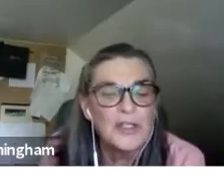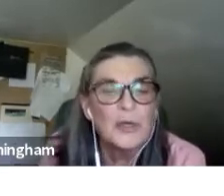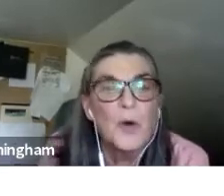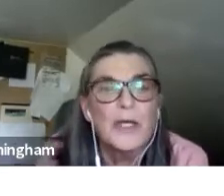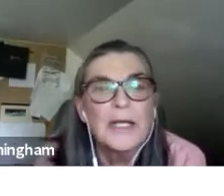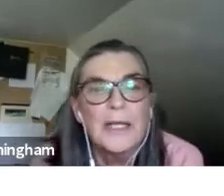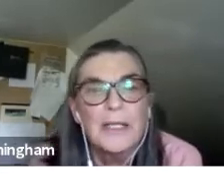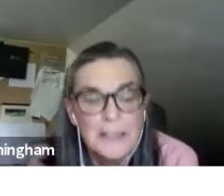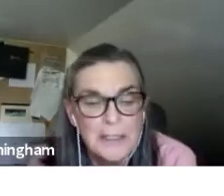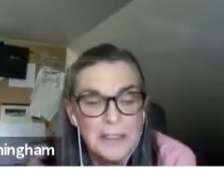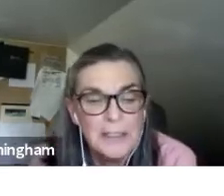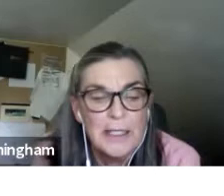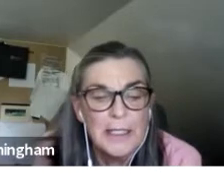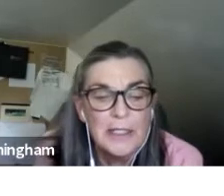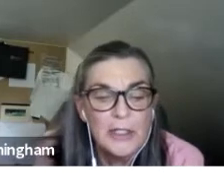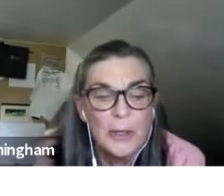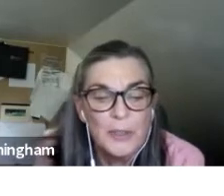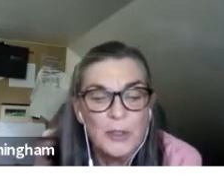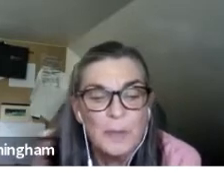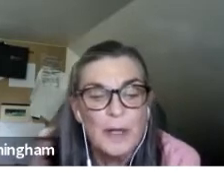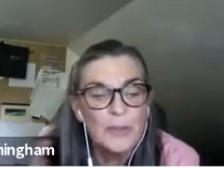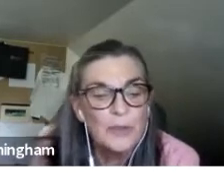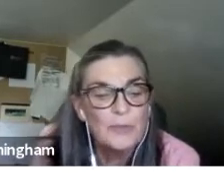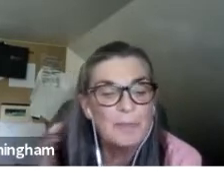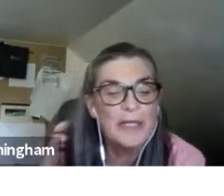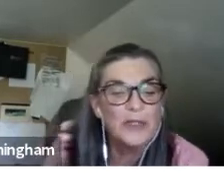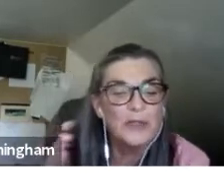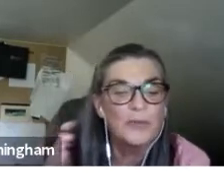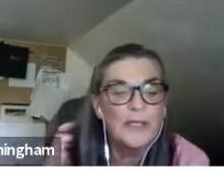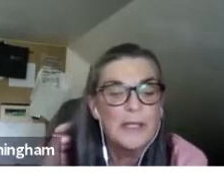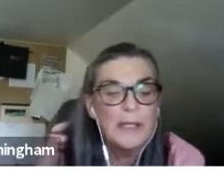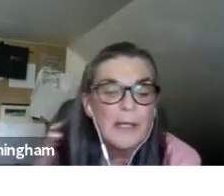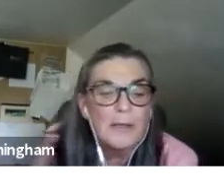morning. It's a slate sculpture two feet by two feet and thre